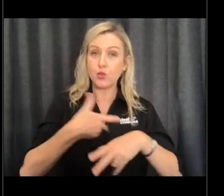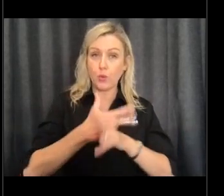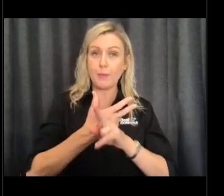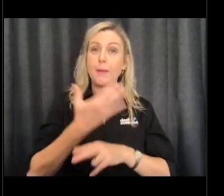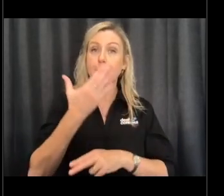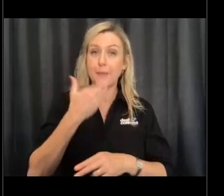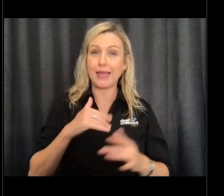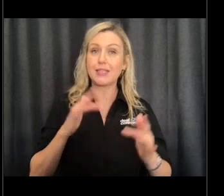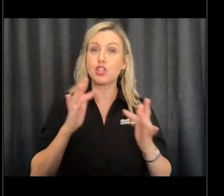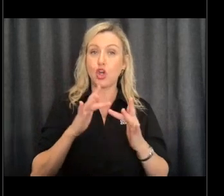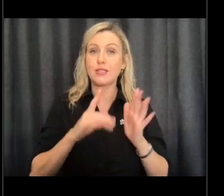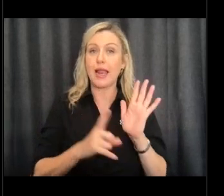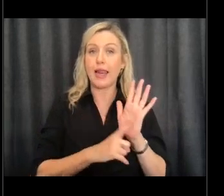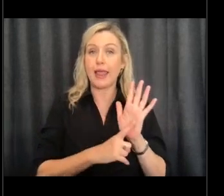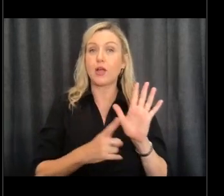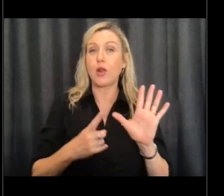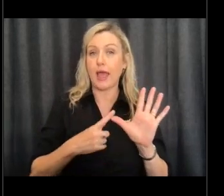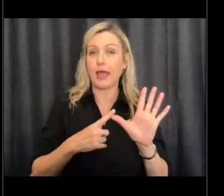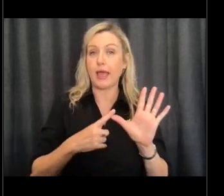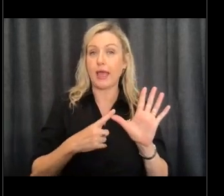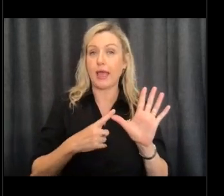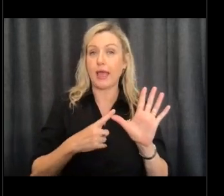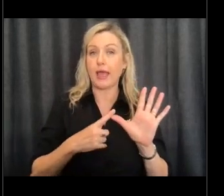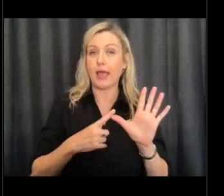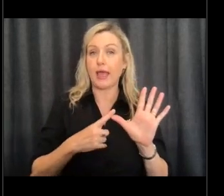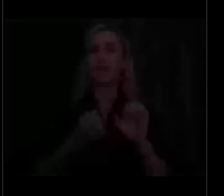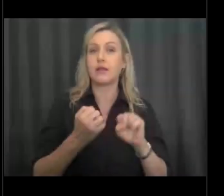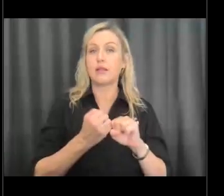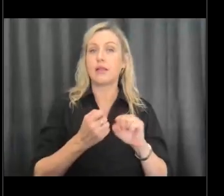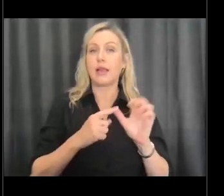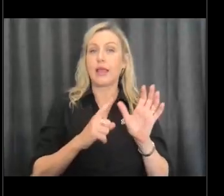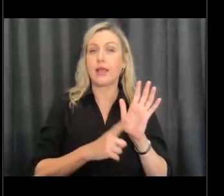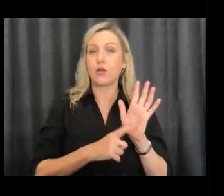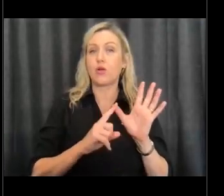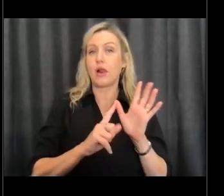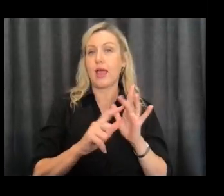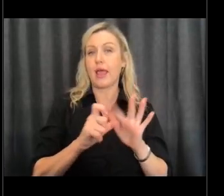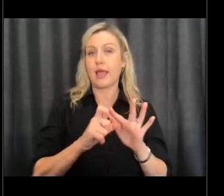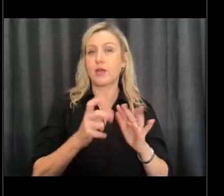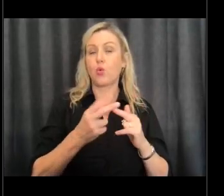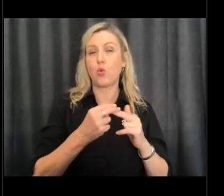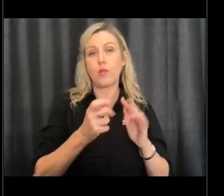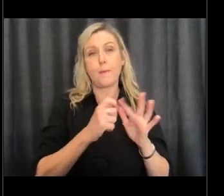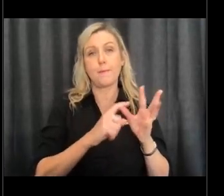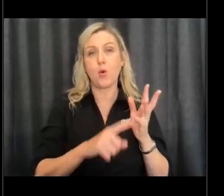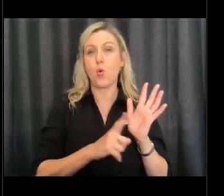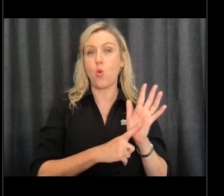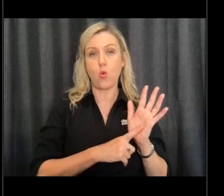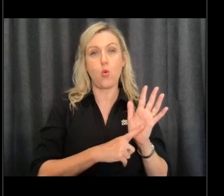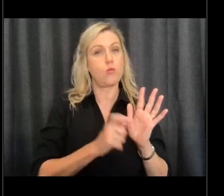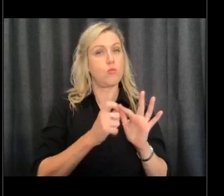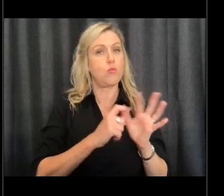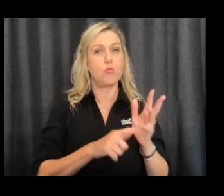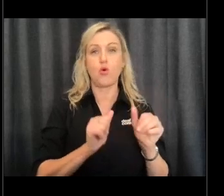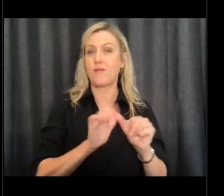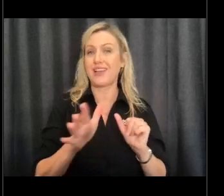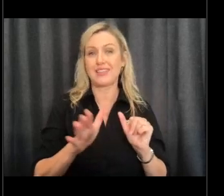Legal Aid because Paul and his team are really fantastic at helping you have strategies to